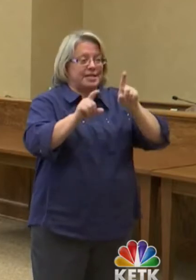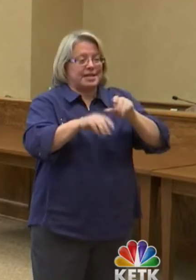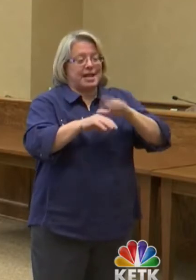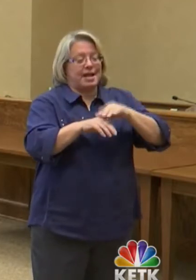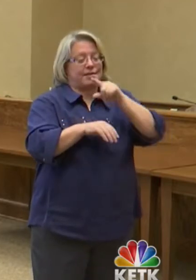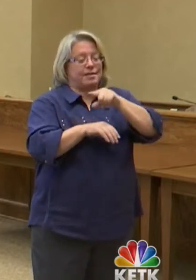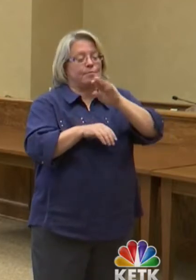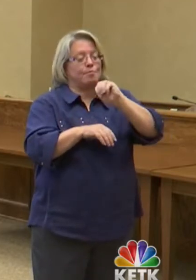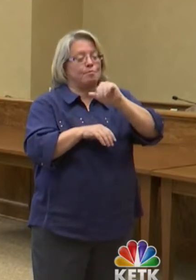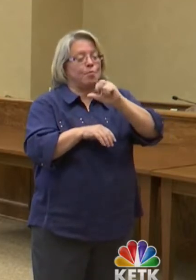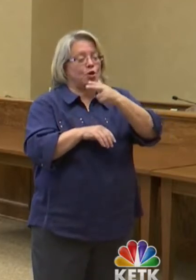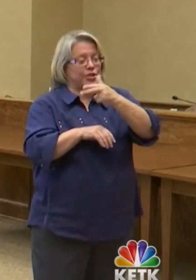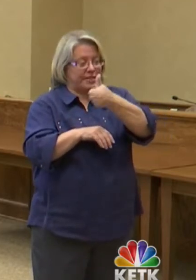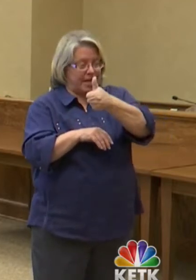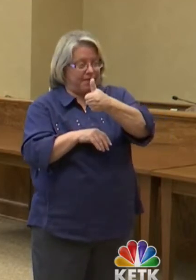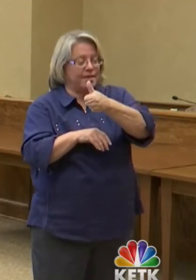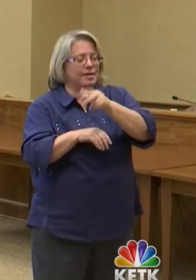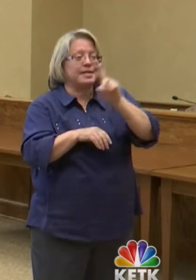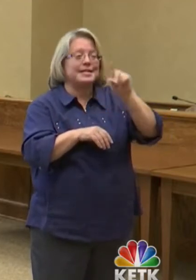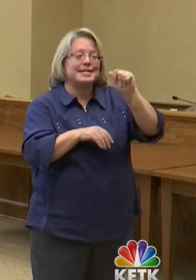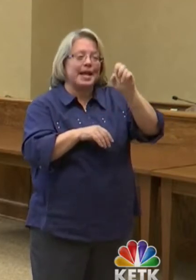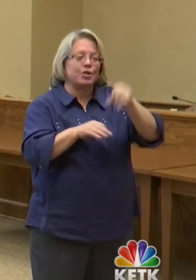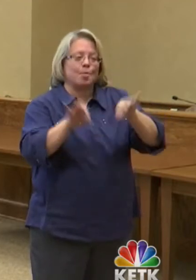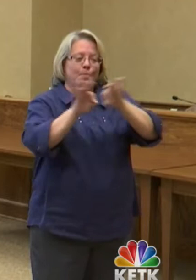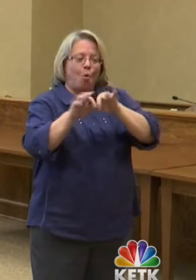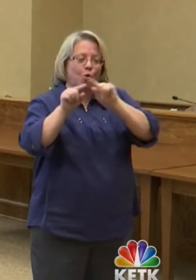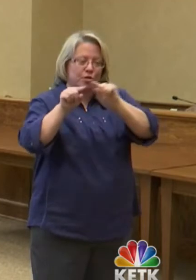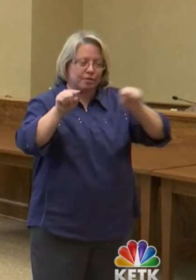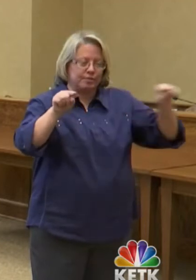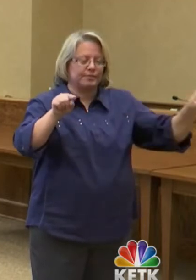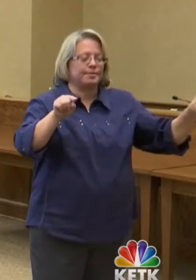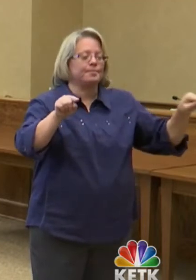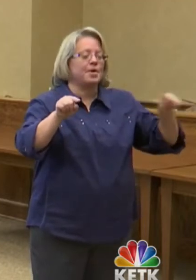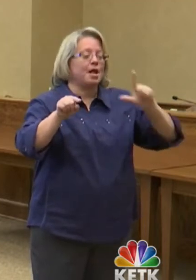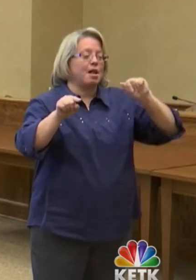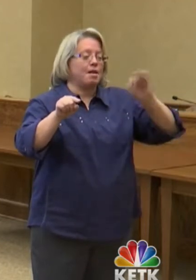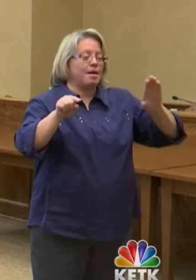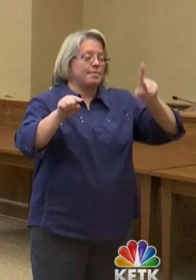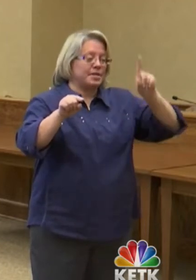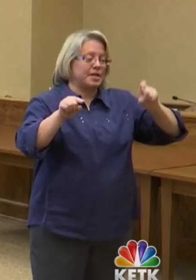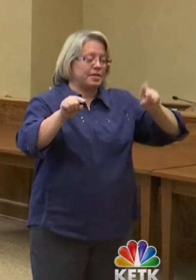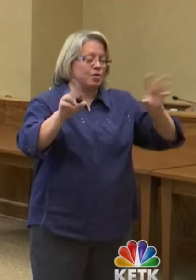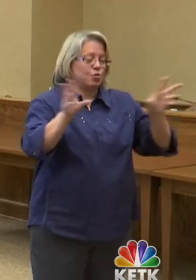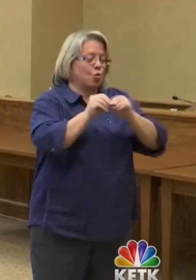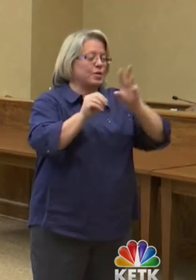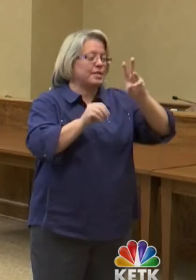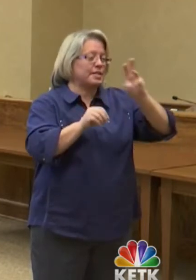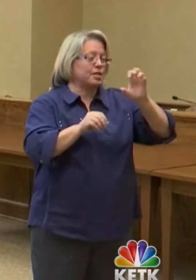APRIL 6. AT THE CLOSE OF OPERATION YESTERDAY APRIL 15 AND SINCE THE INFECTION OF